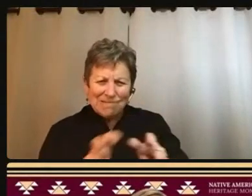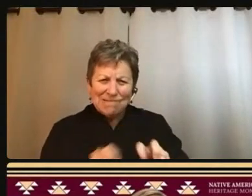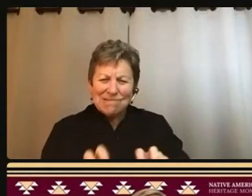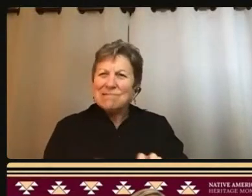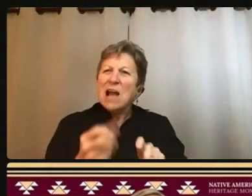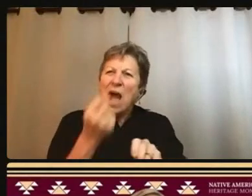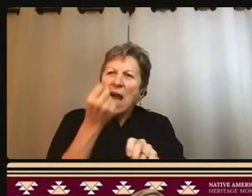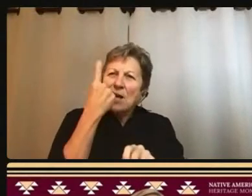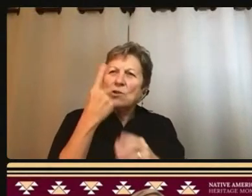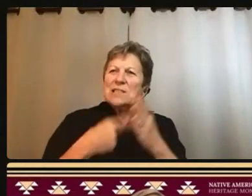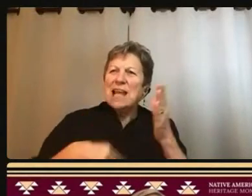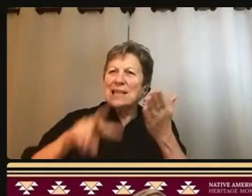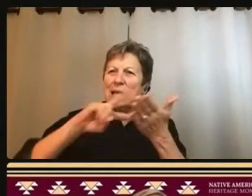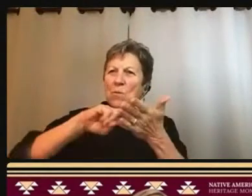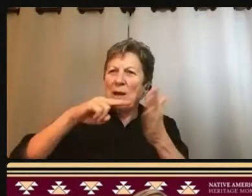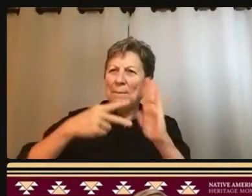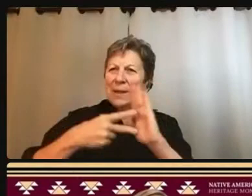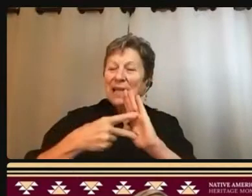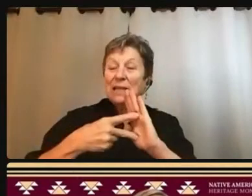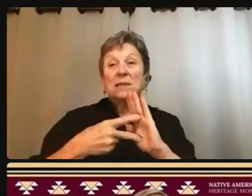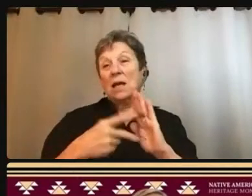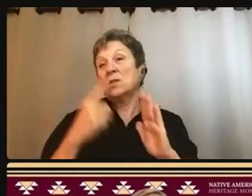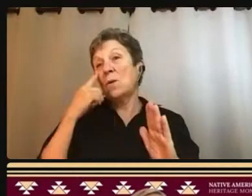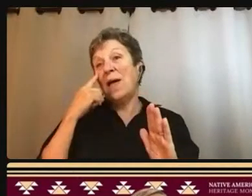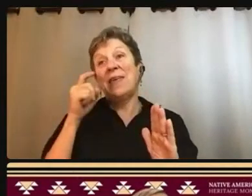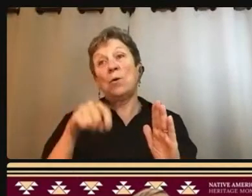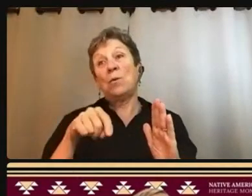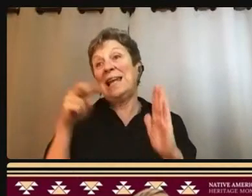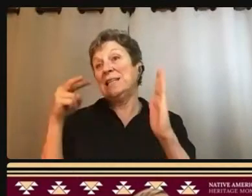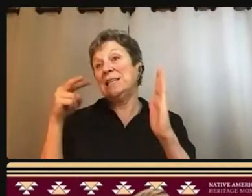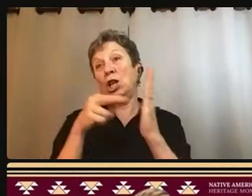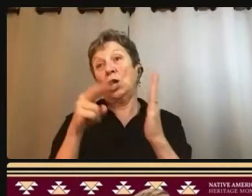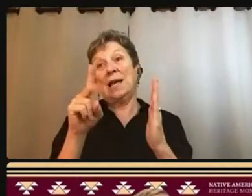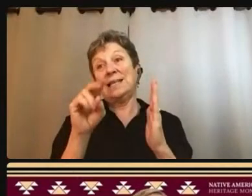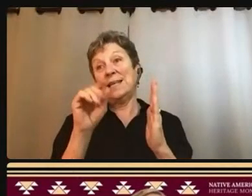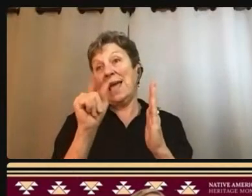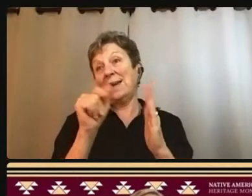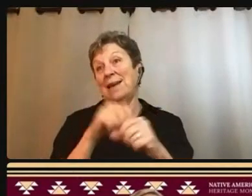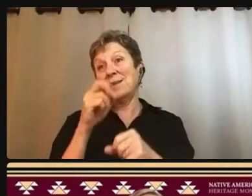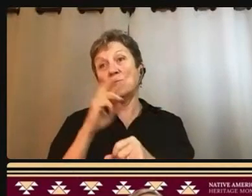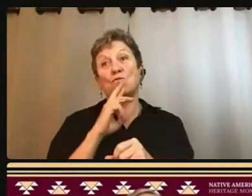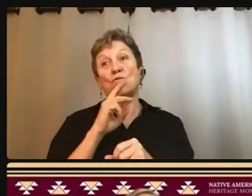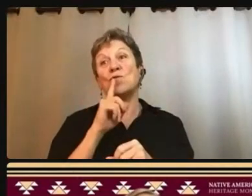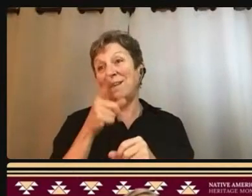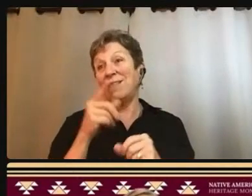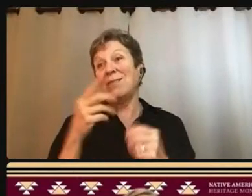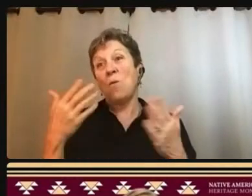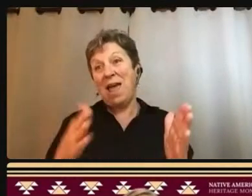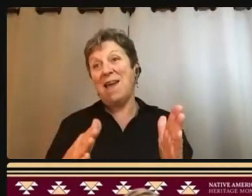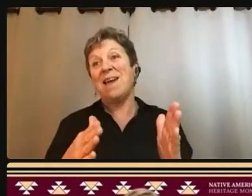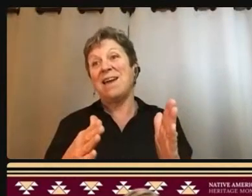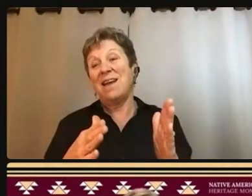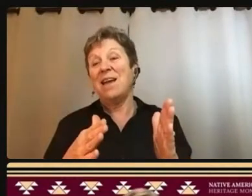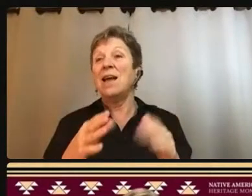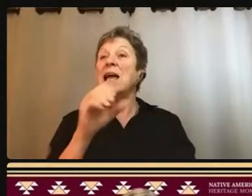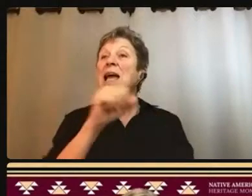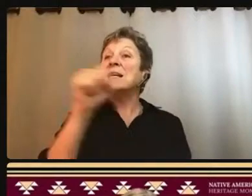AT THOSE NUMBERS AND FIGURING OUT WHAT IT MEANS AND READING